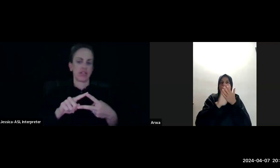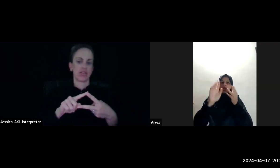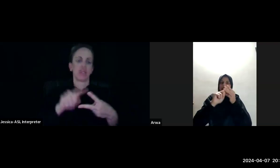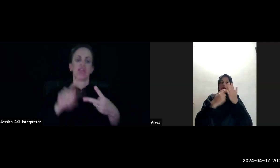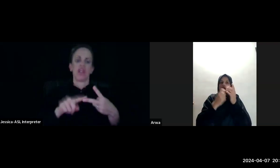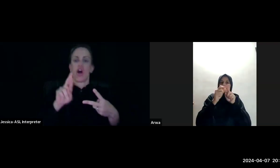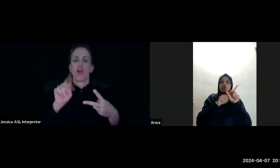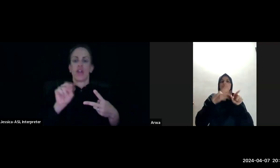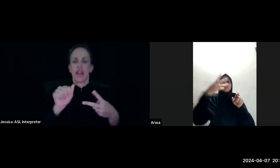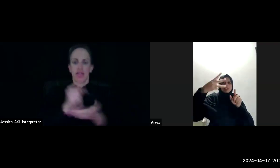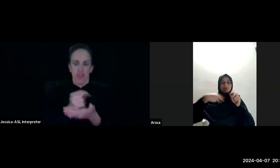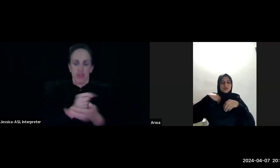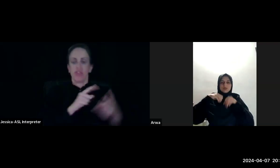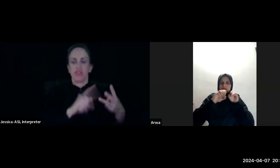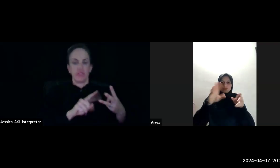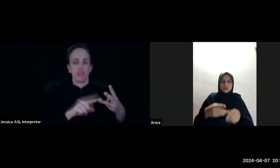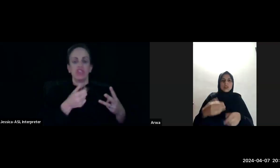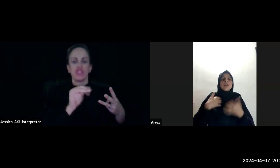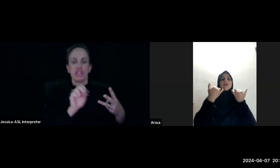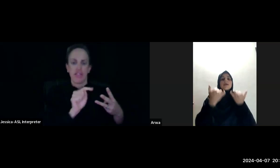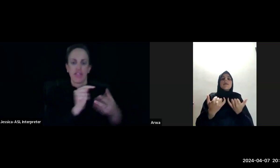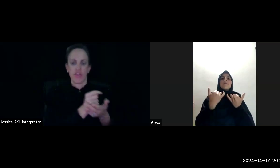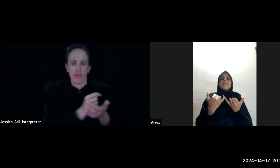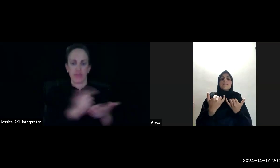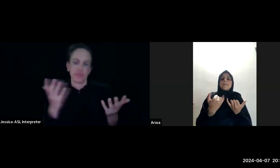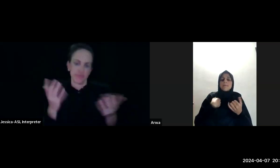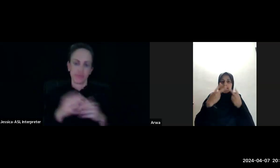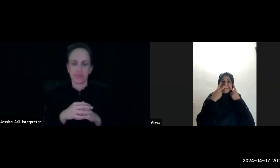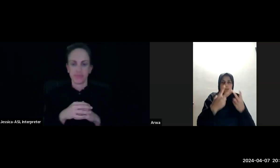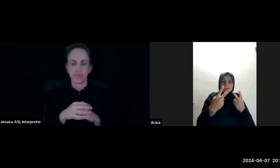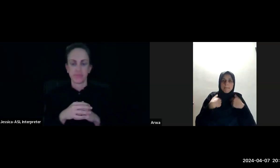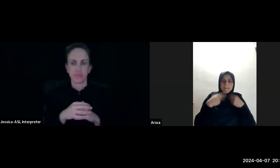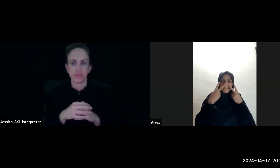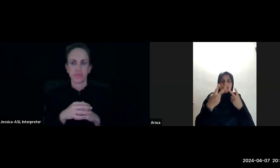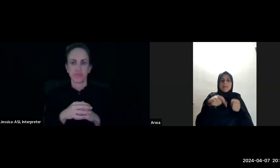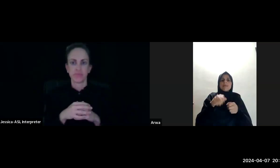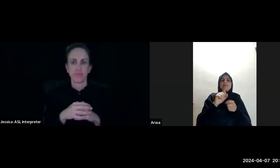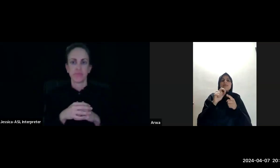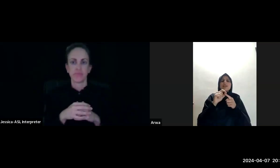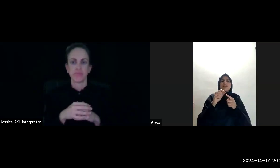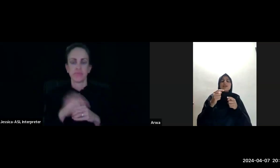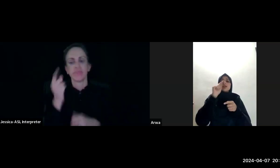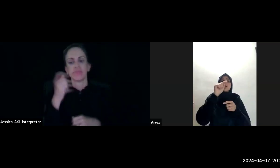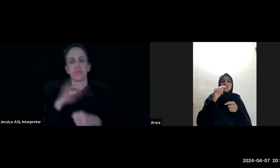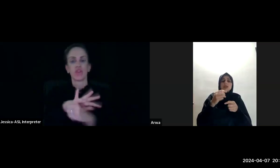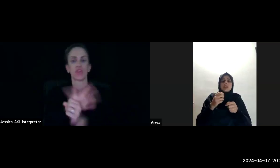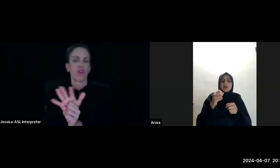is right now. but having seen the field prepandemic and post pandemic as somebody who's been in this